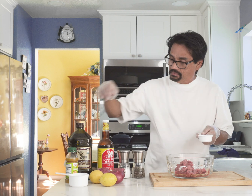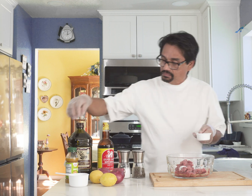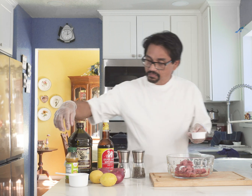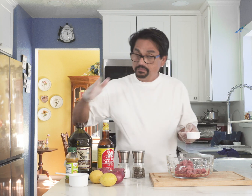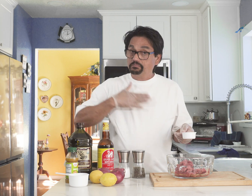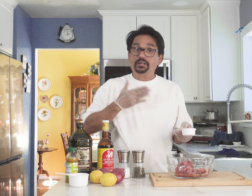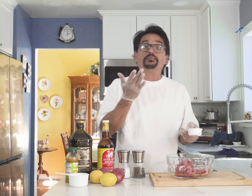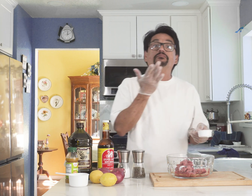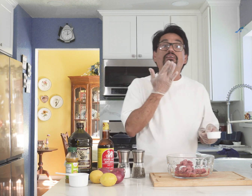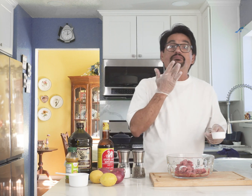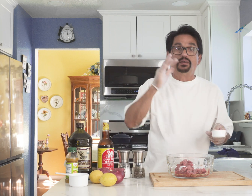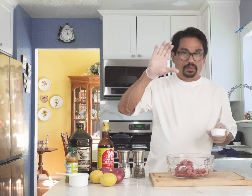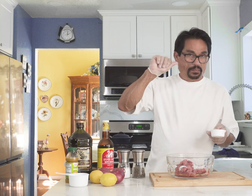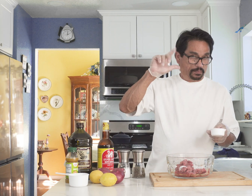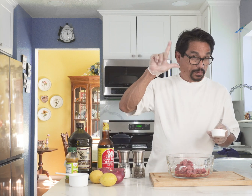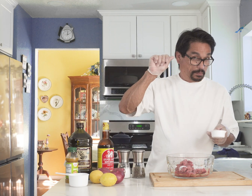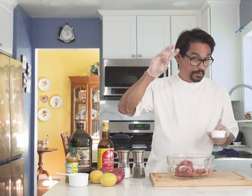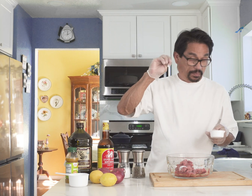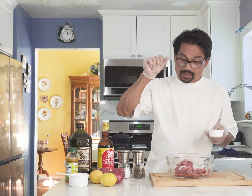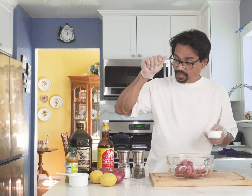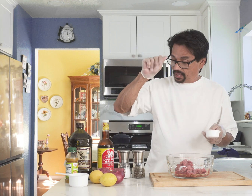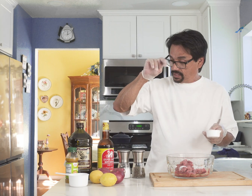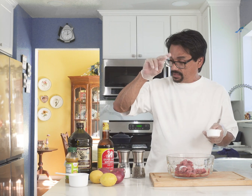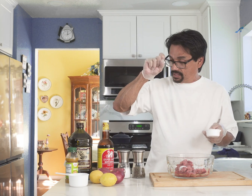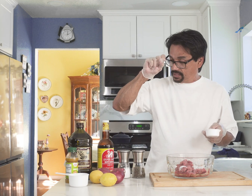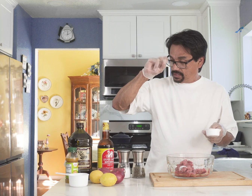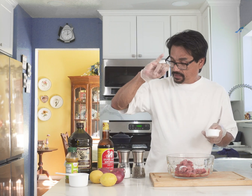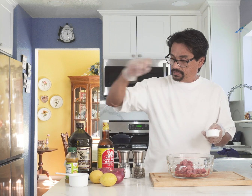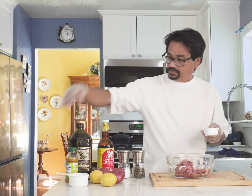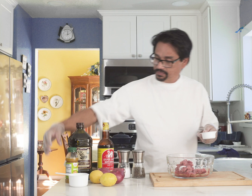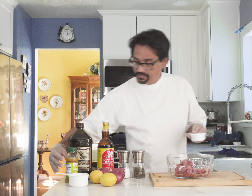I like calamansi